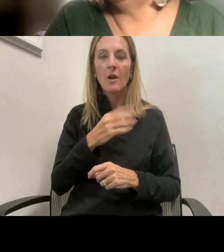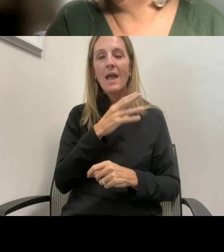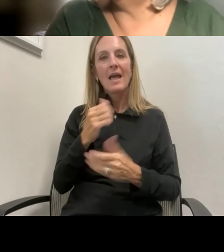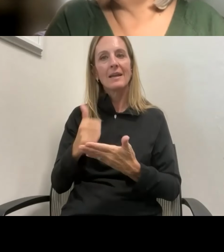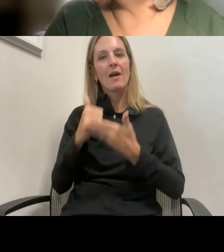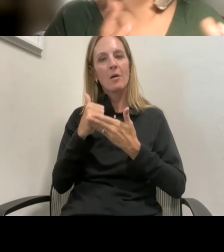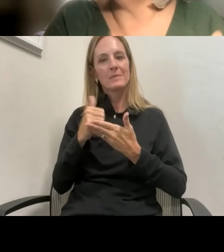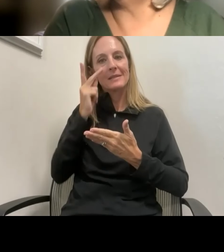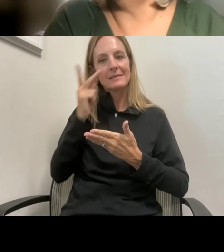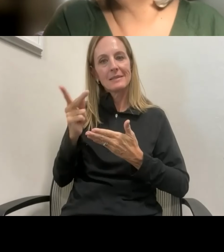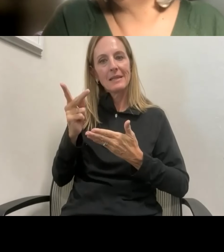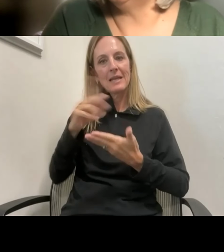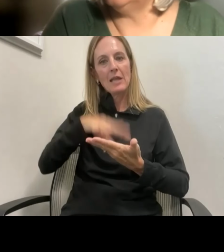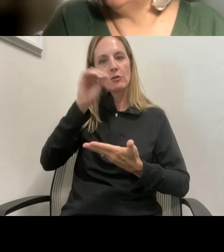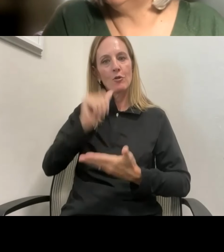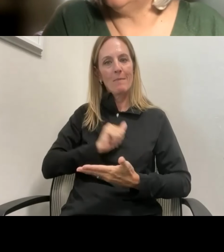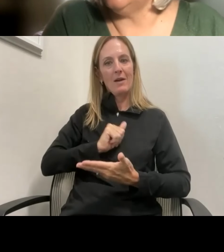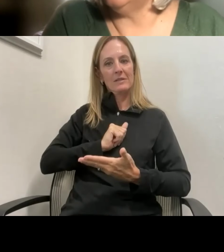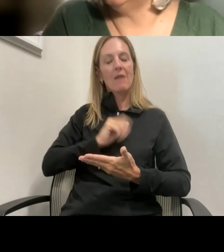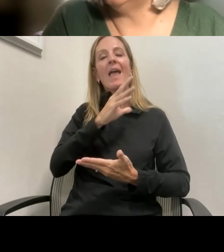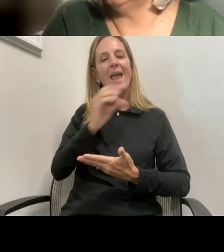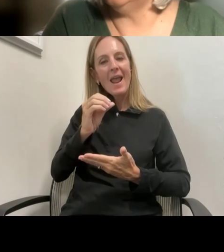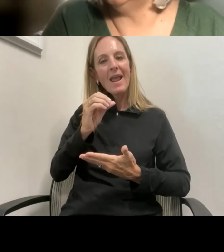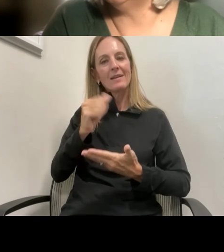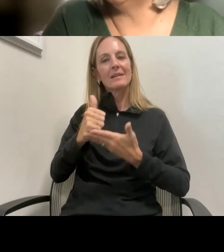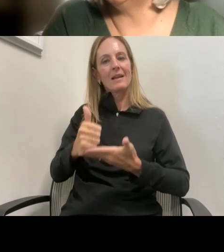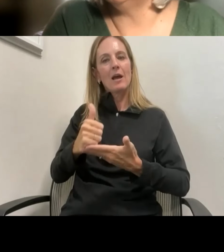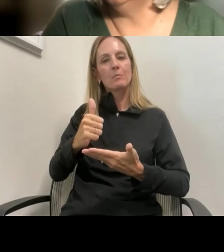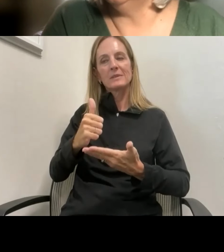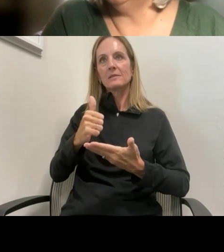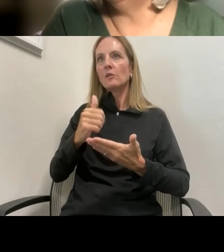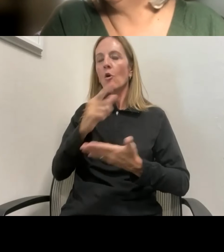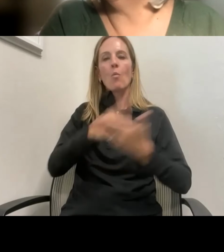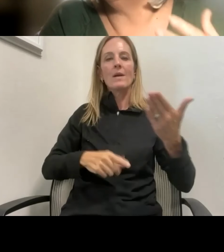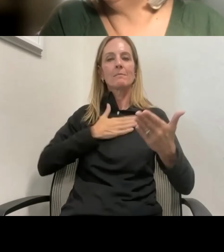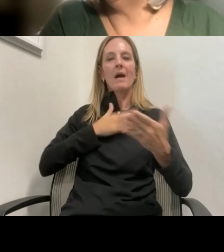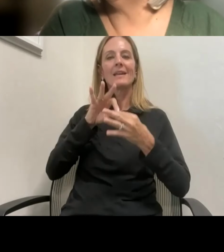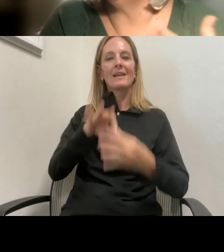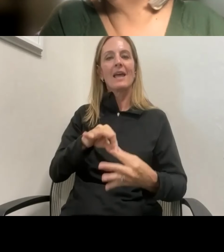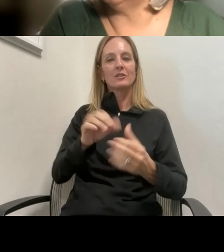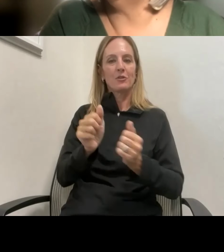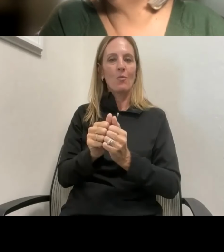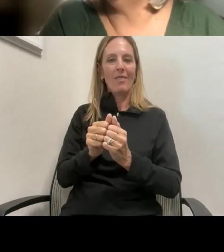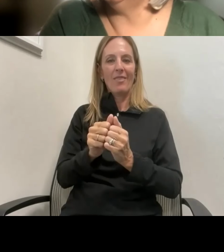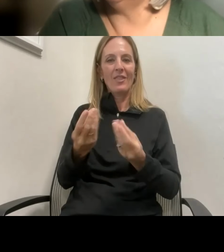but about our larger connection to life and land. And so finding our wellness, our strengths how we